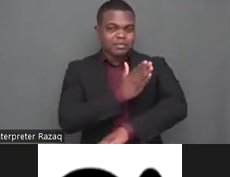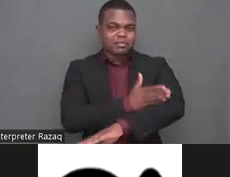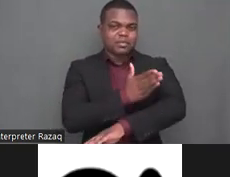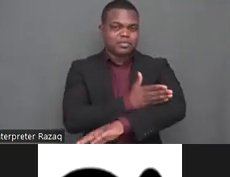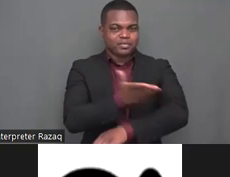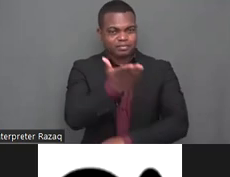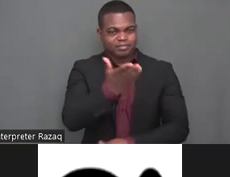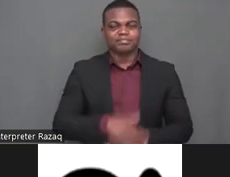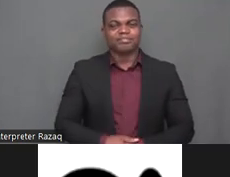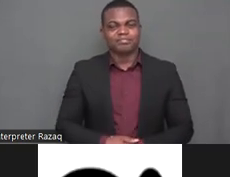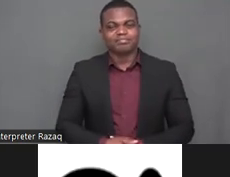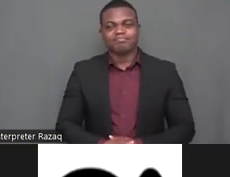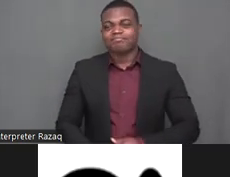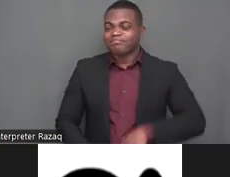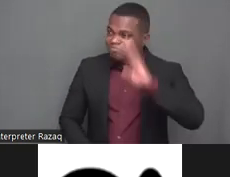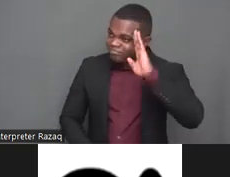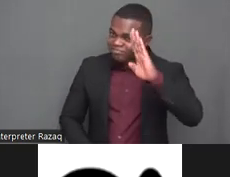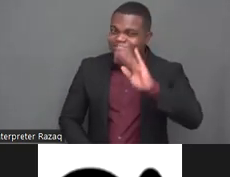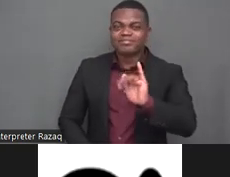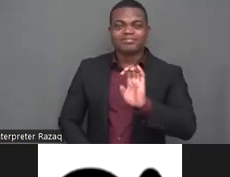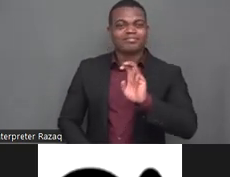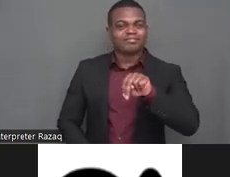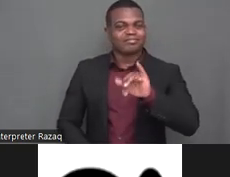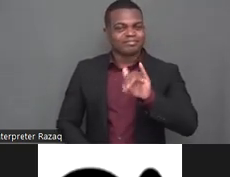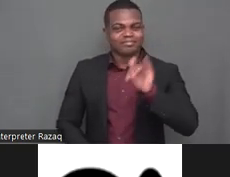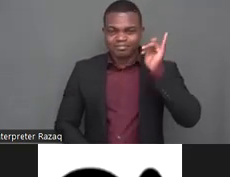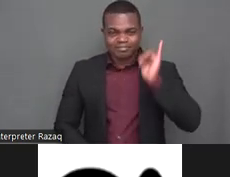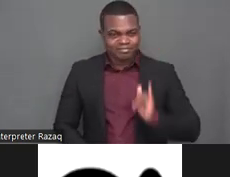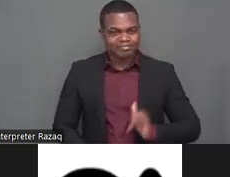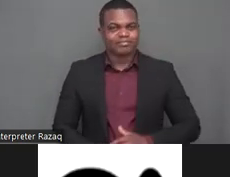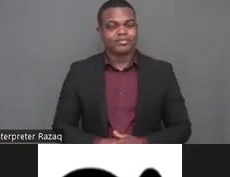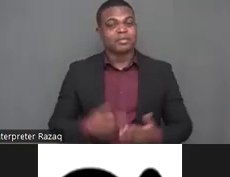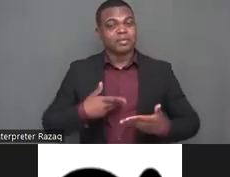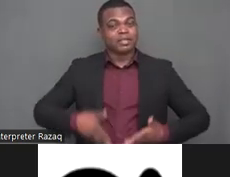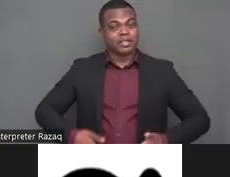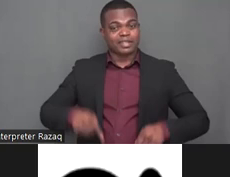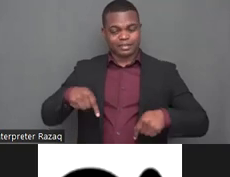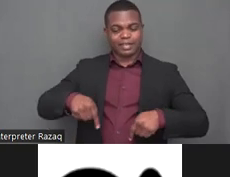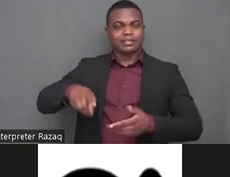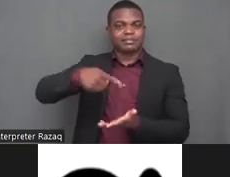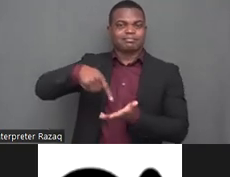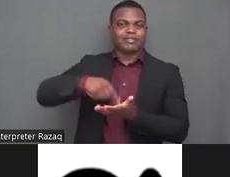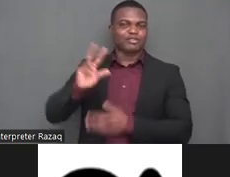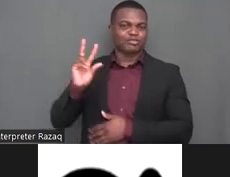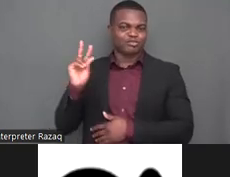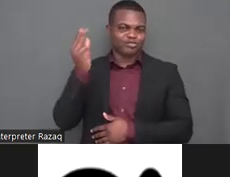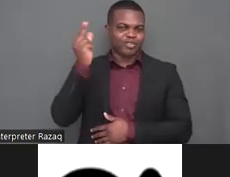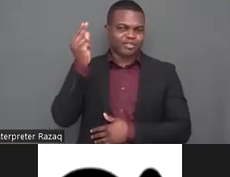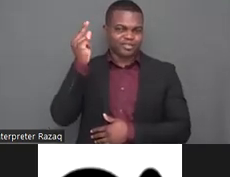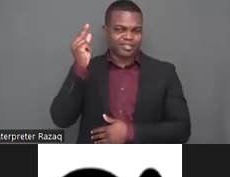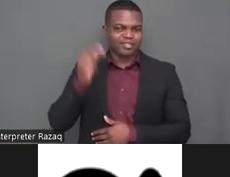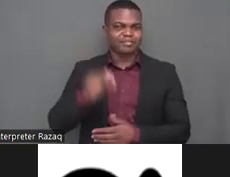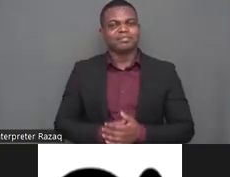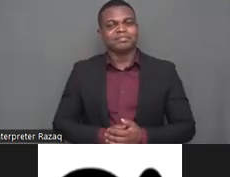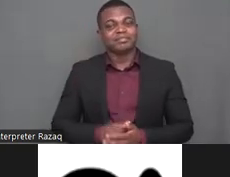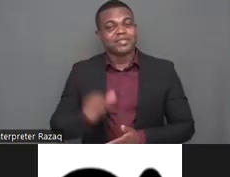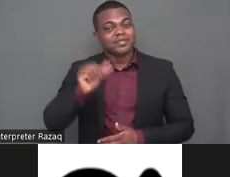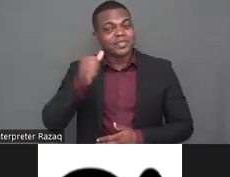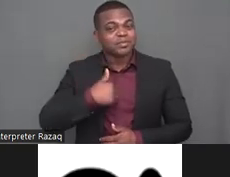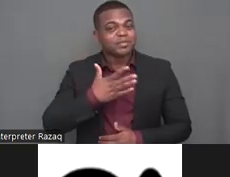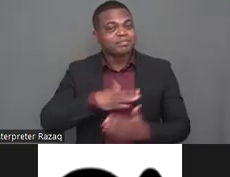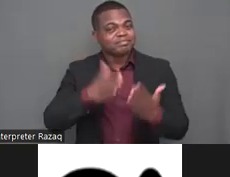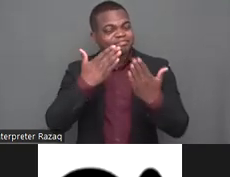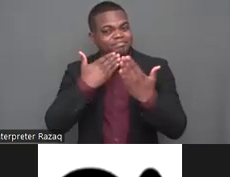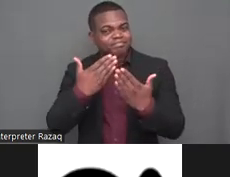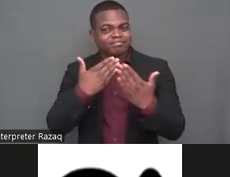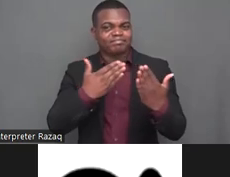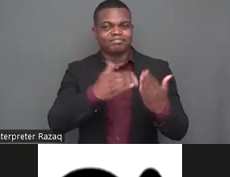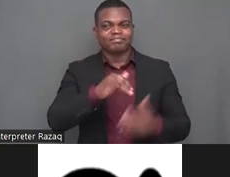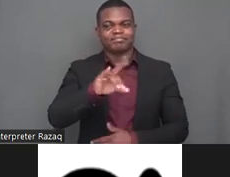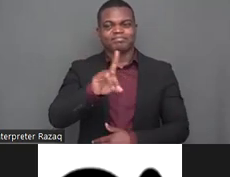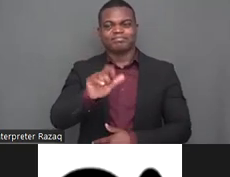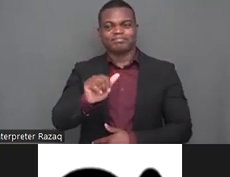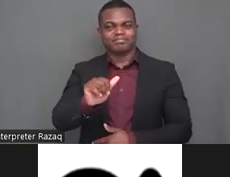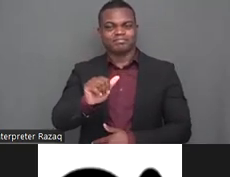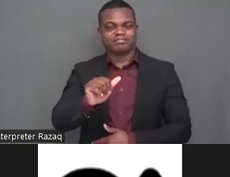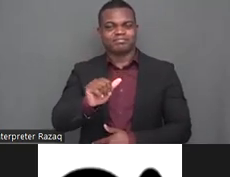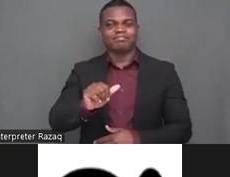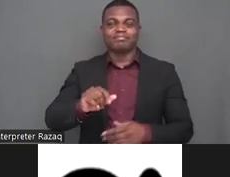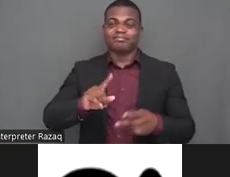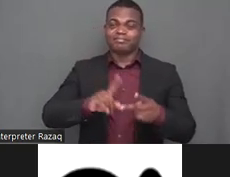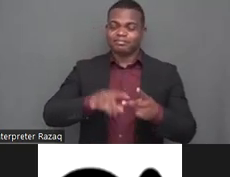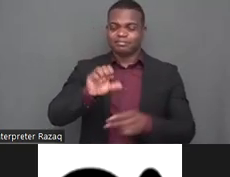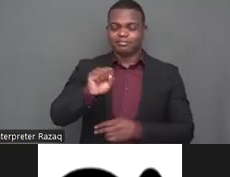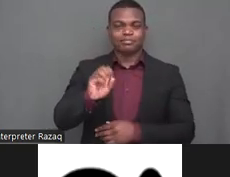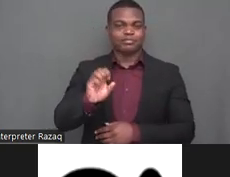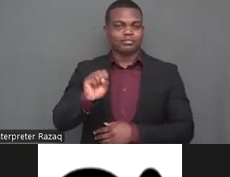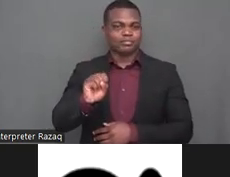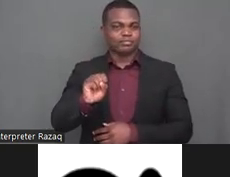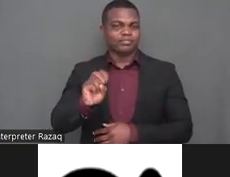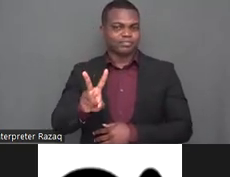first of all i would like to thank uh the the idea and cosp uh uh sorry cosp uh